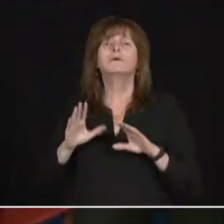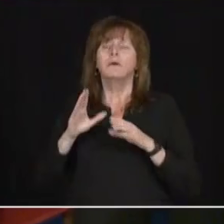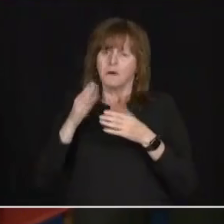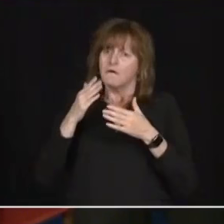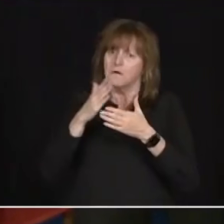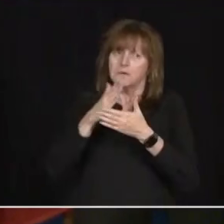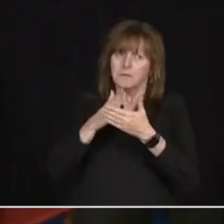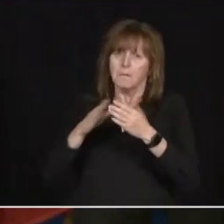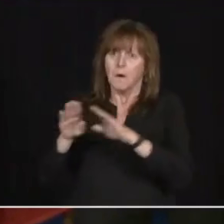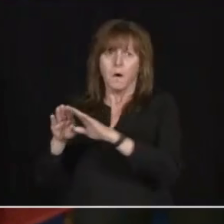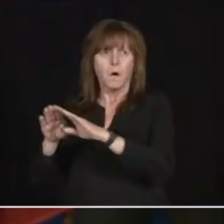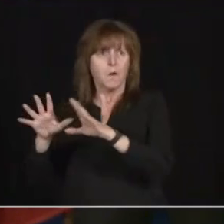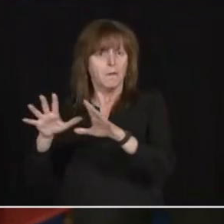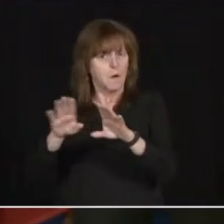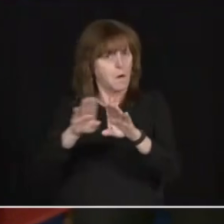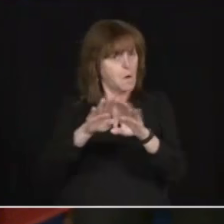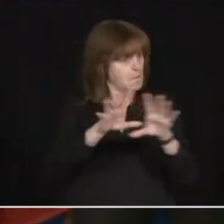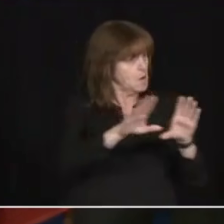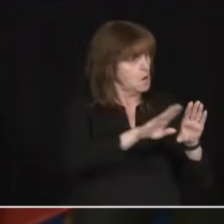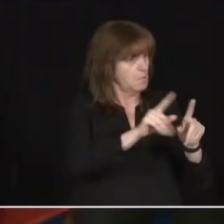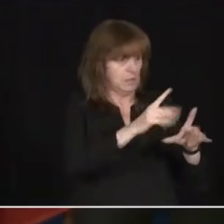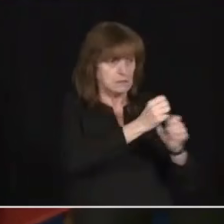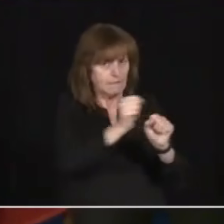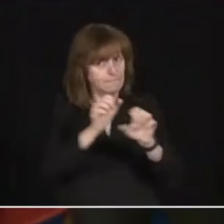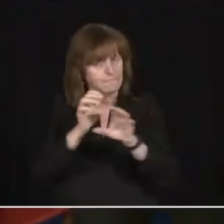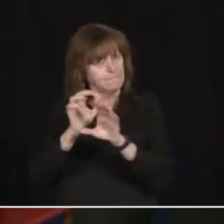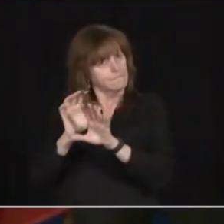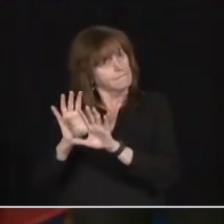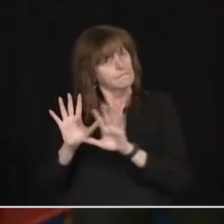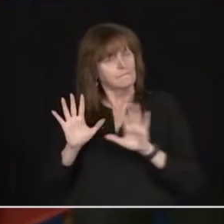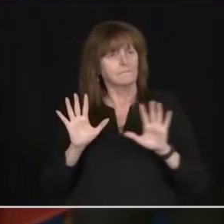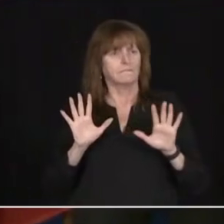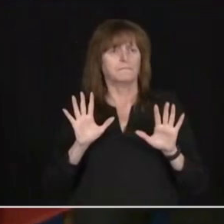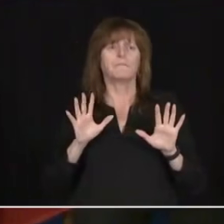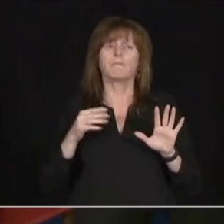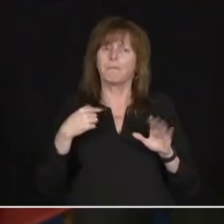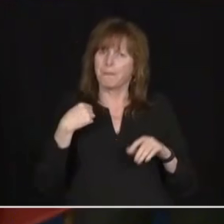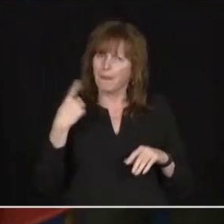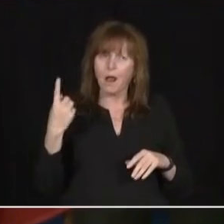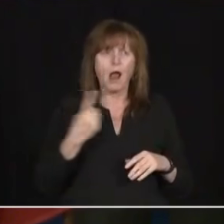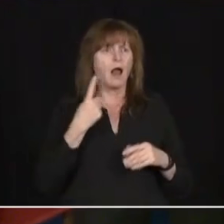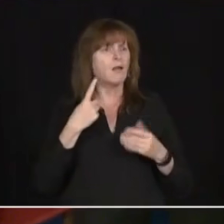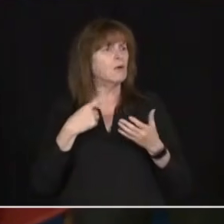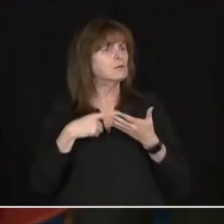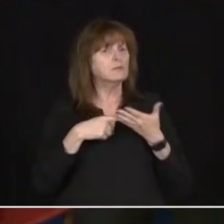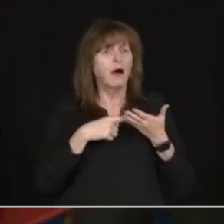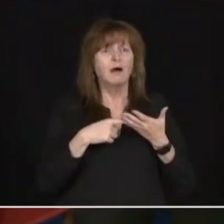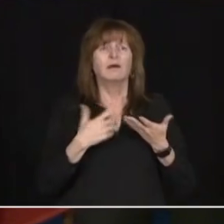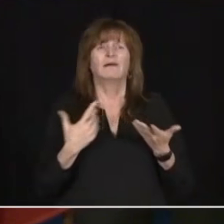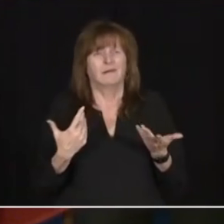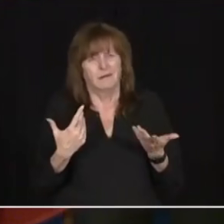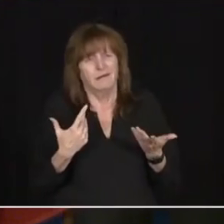safely. We're in constant discussions with our Chief Medical Officer of health and the command table and